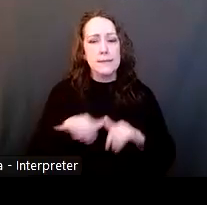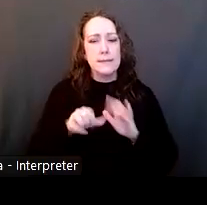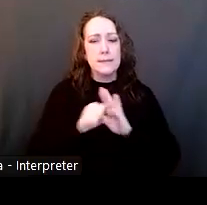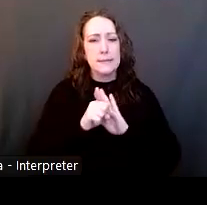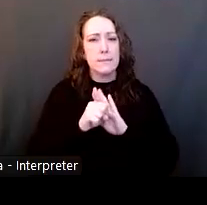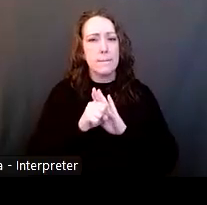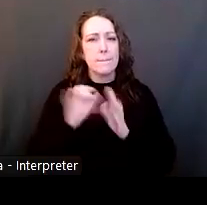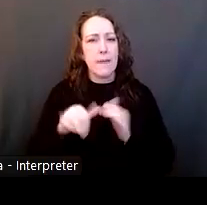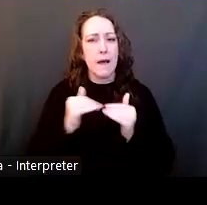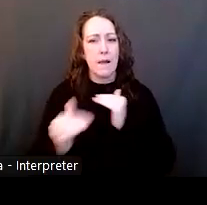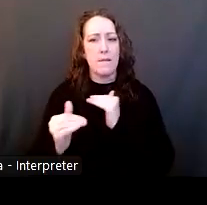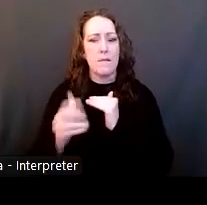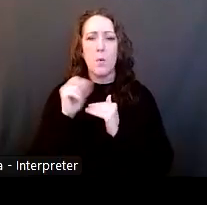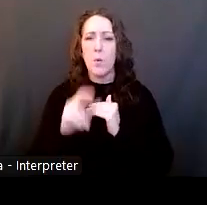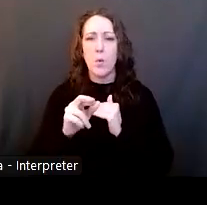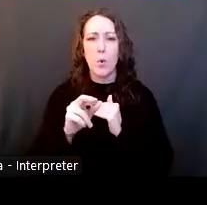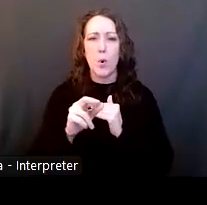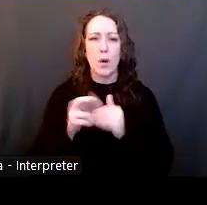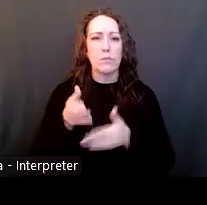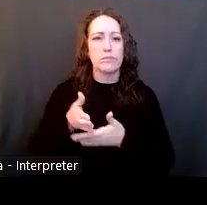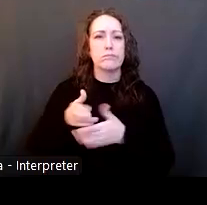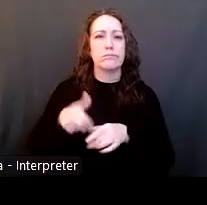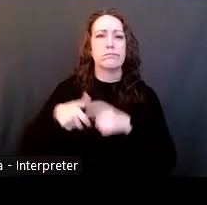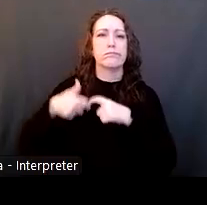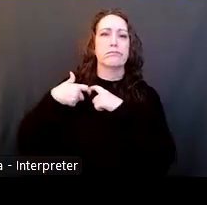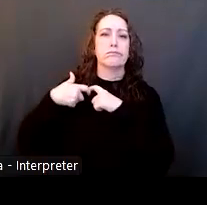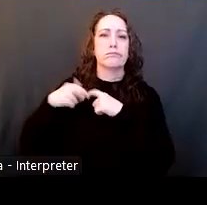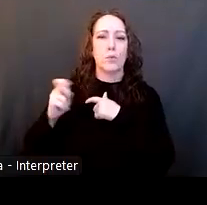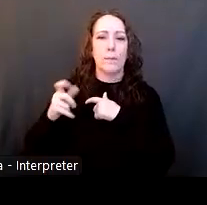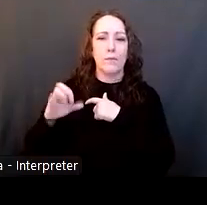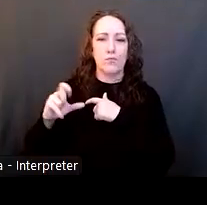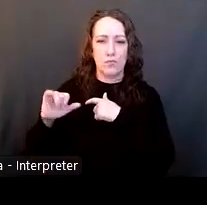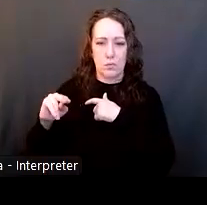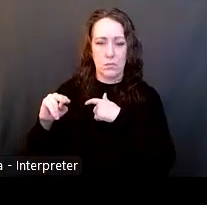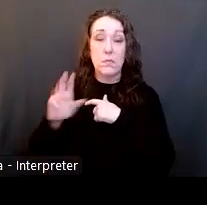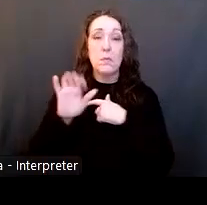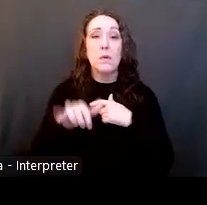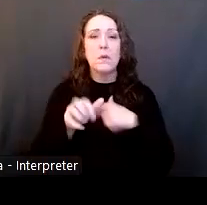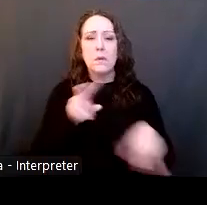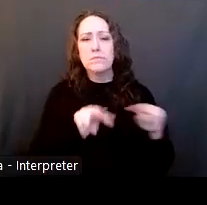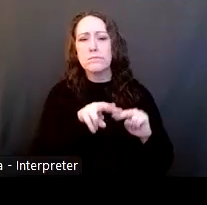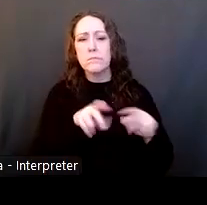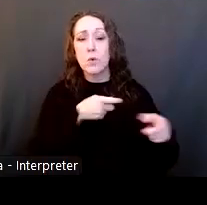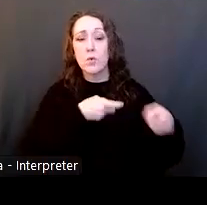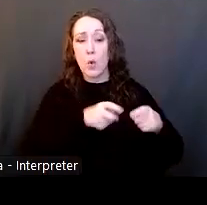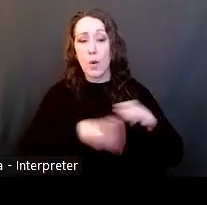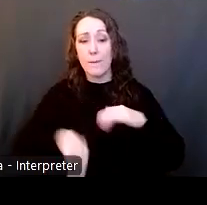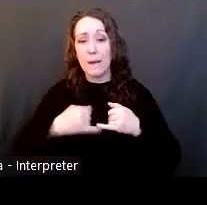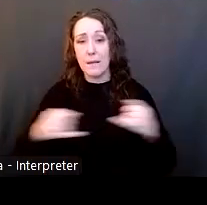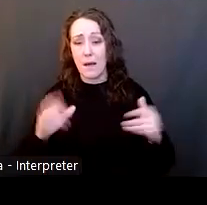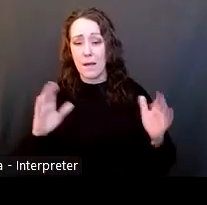or went into remission and we compared those to the control Baseline level and what we